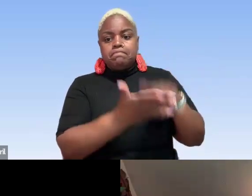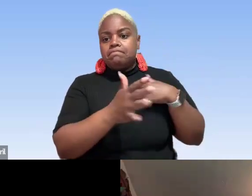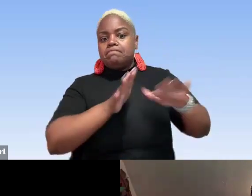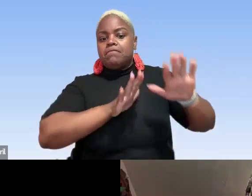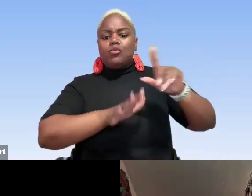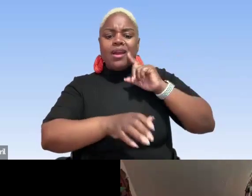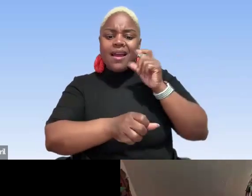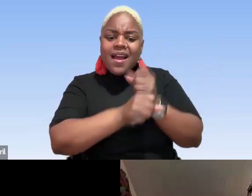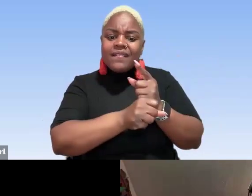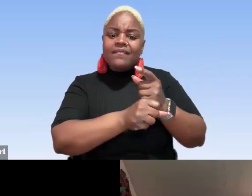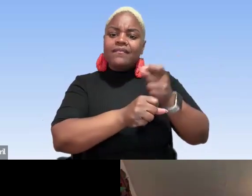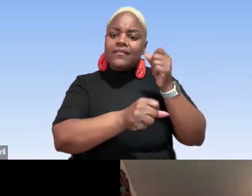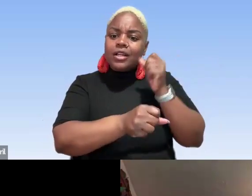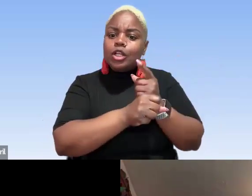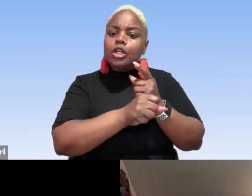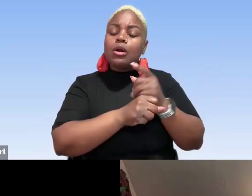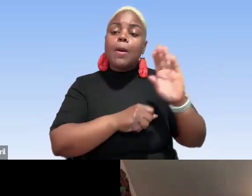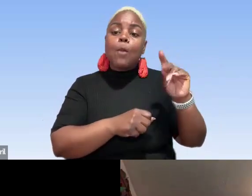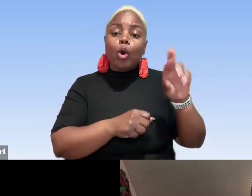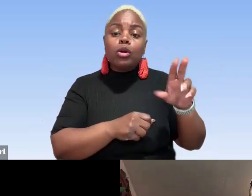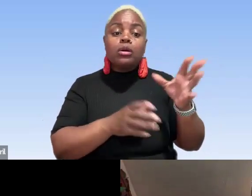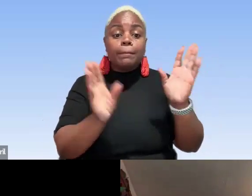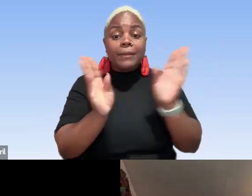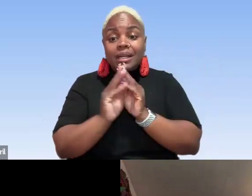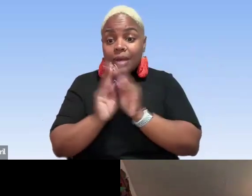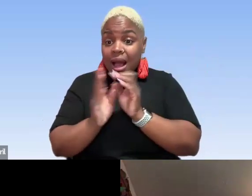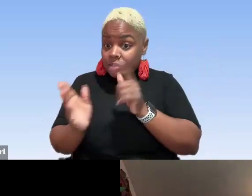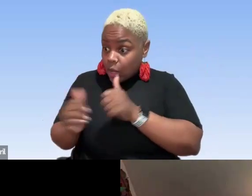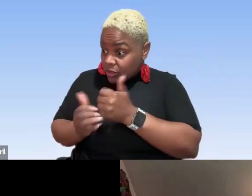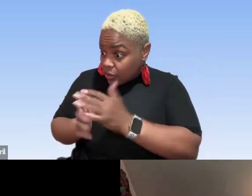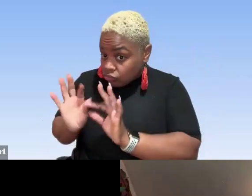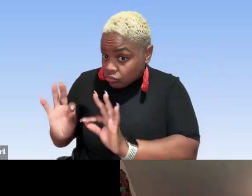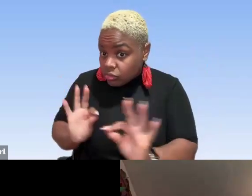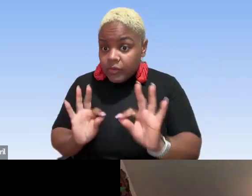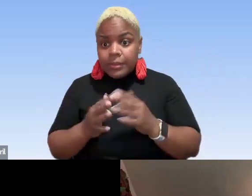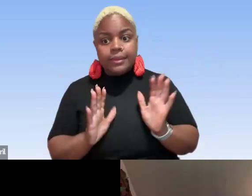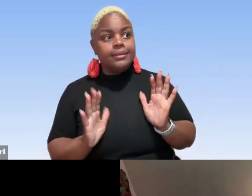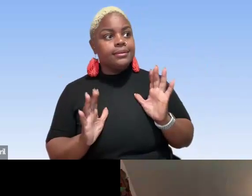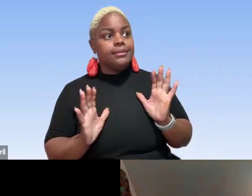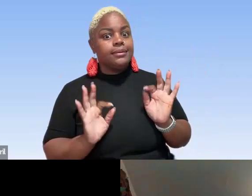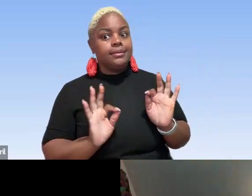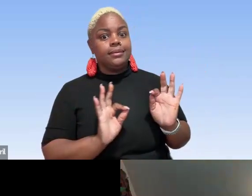And the family says, 'Things are fine.' Then your single mom has to keep working overnight construction shifts to make ends meet instead